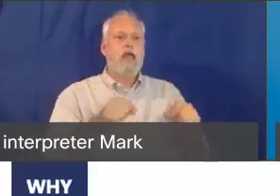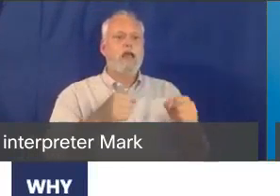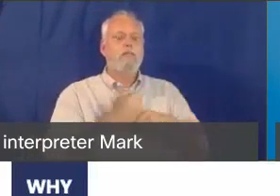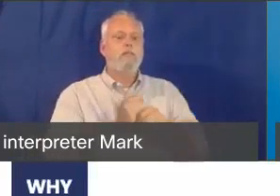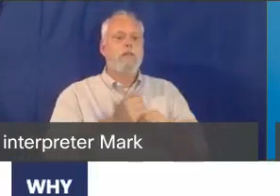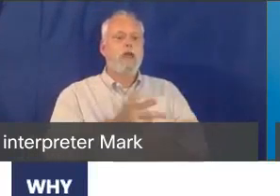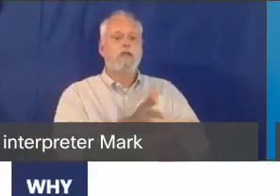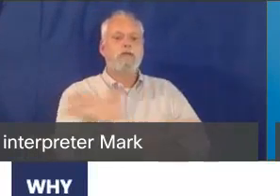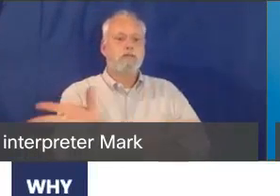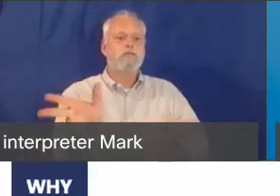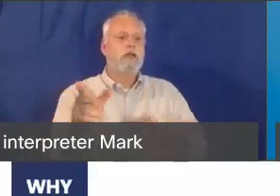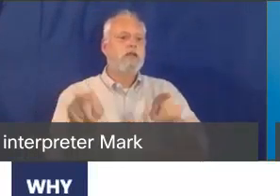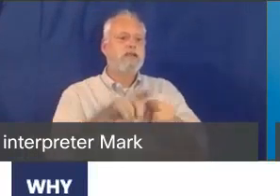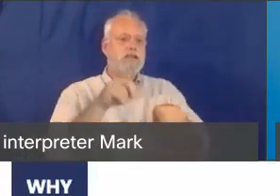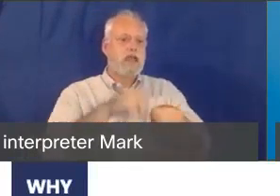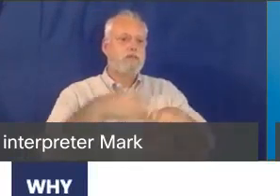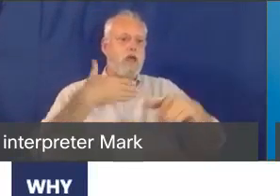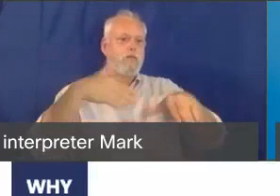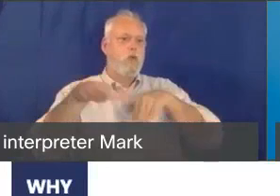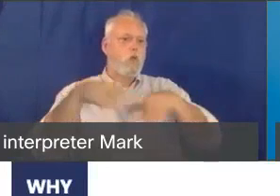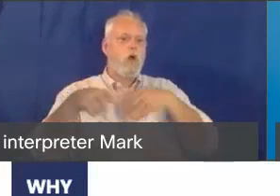same time as they're walking and this can be either a left turn or writer.